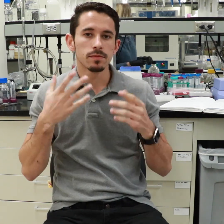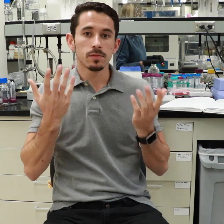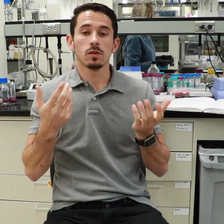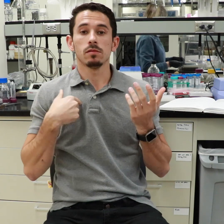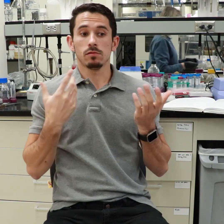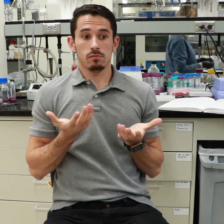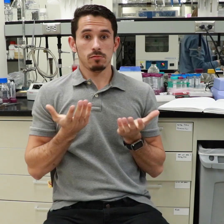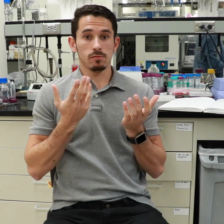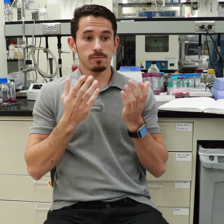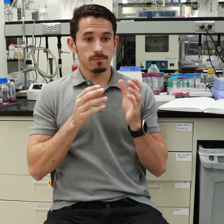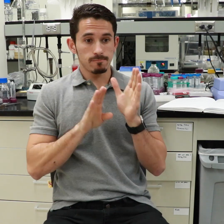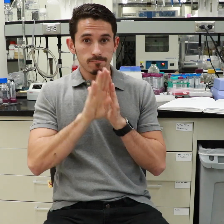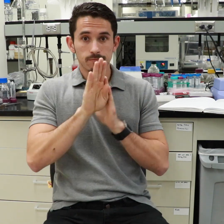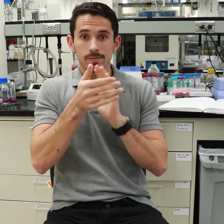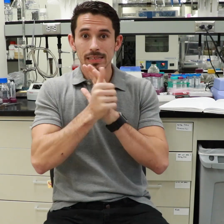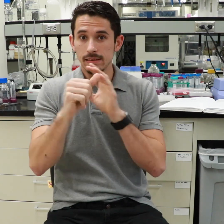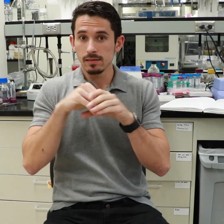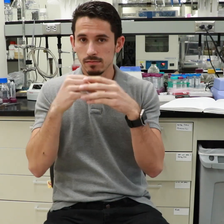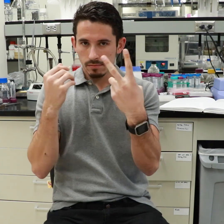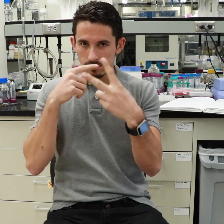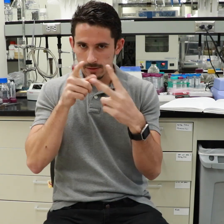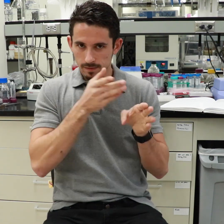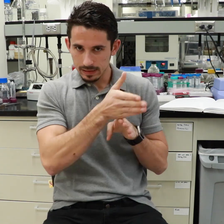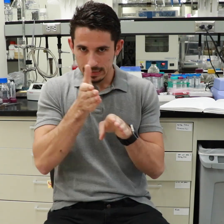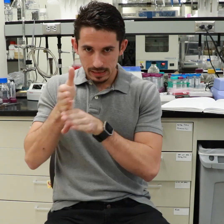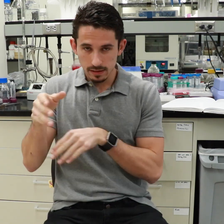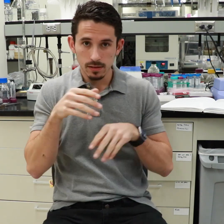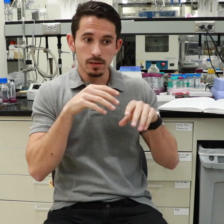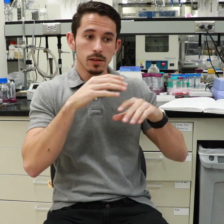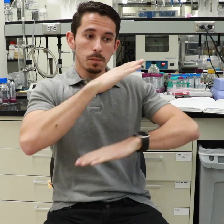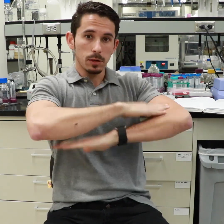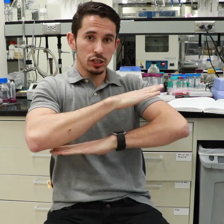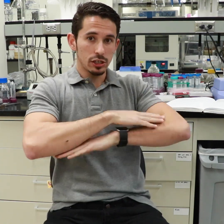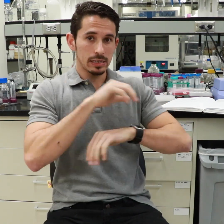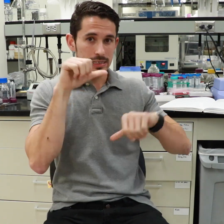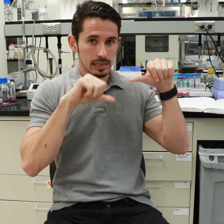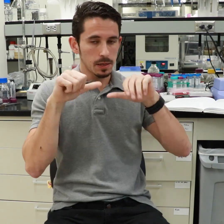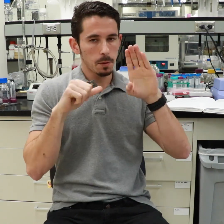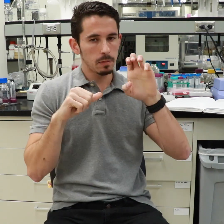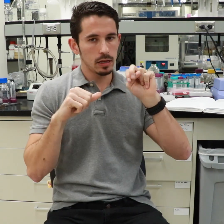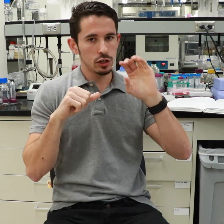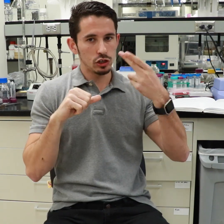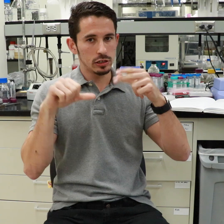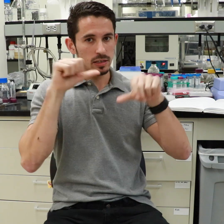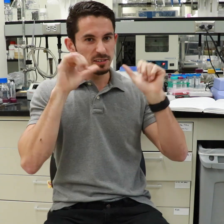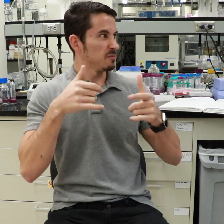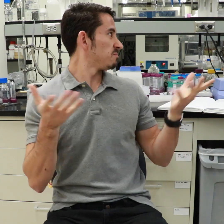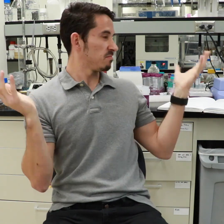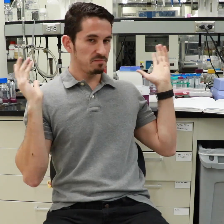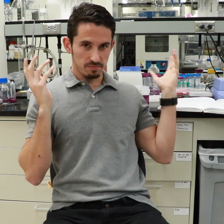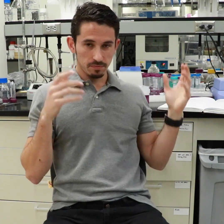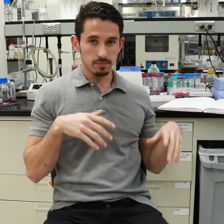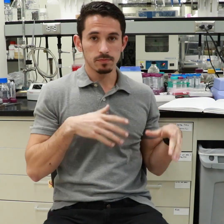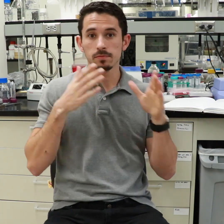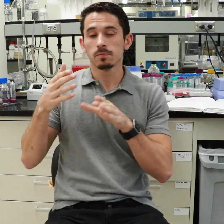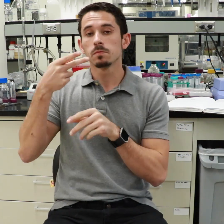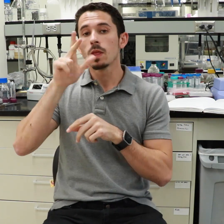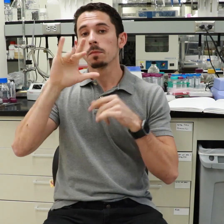In my Ph.D. program, I study two fields -- Bench Science, which is what you see behind me, and Public Health.